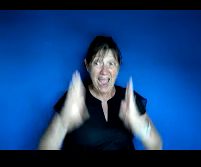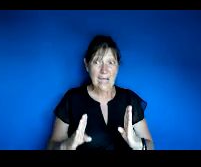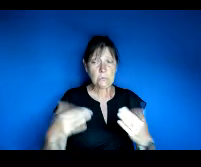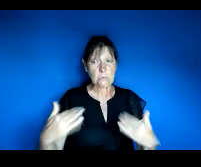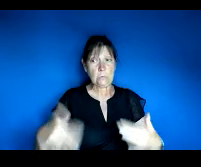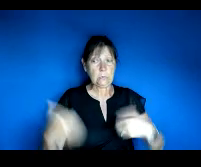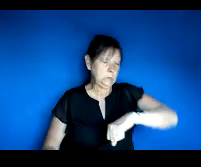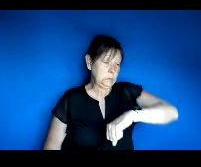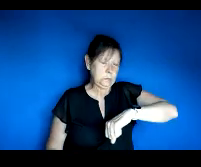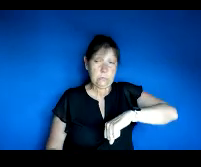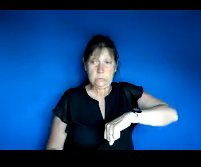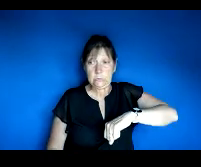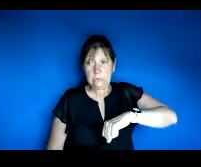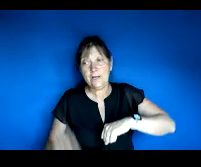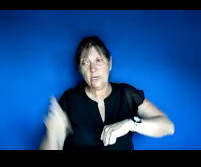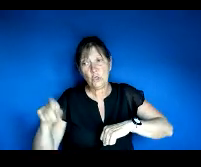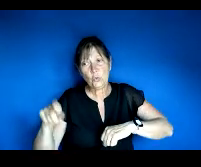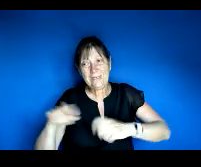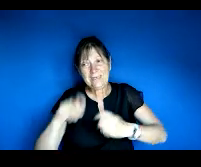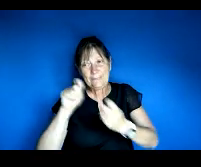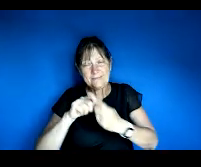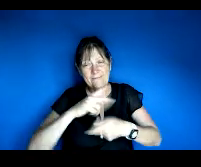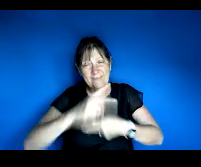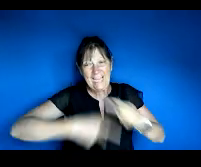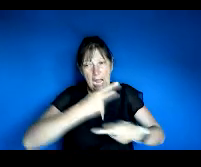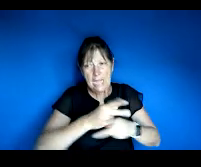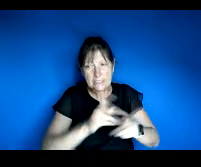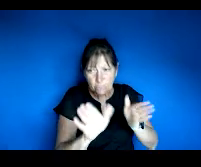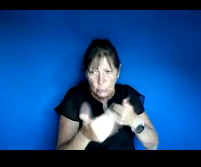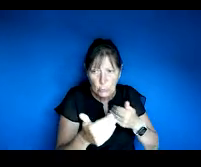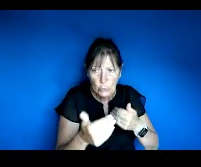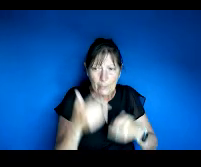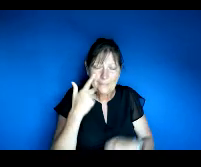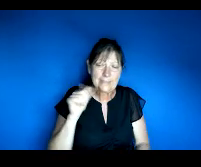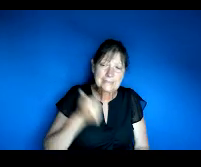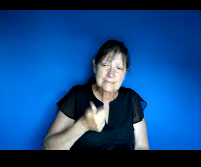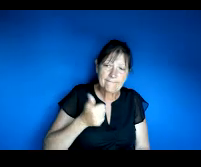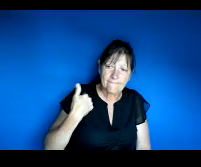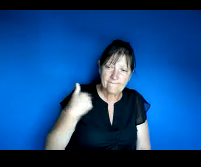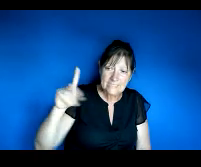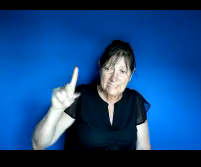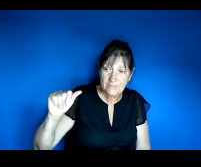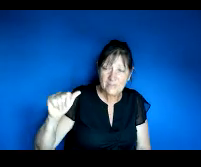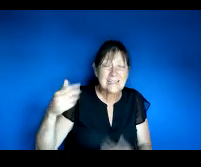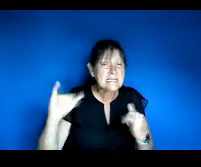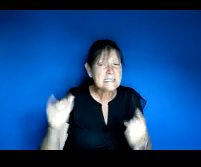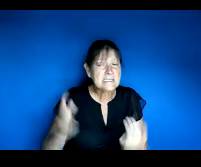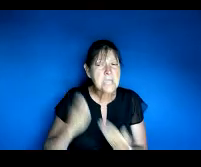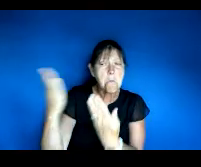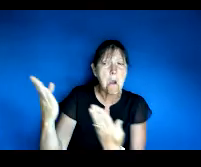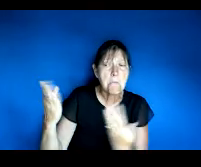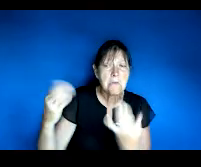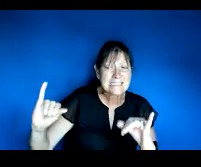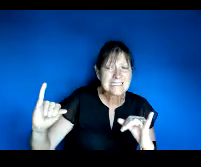you need a specific type of room based on a disability, you can still submit that. The reason we have that deadline